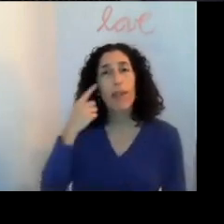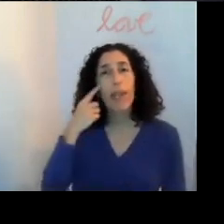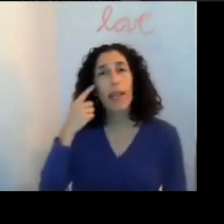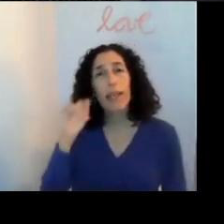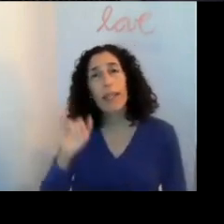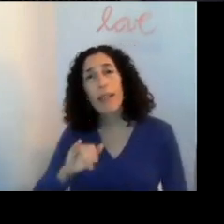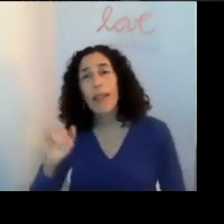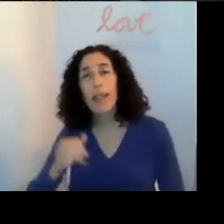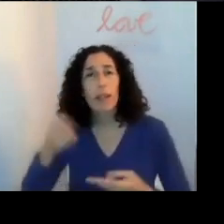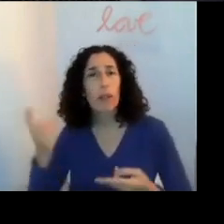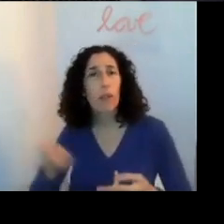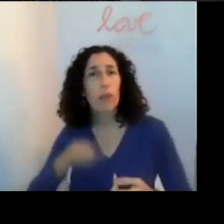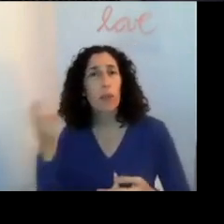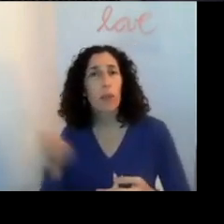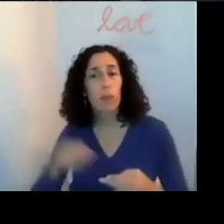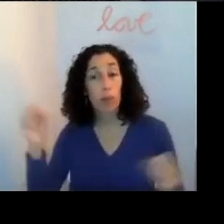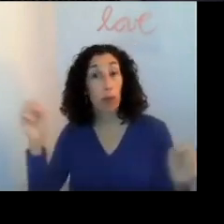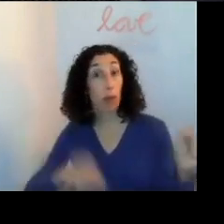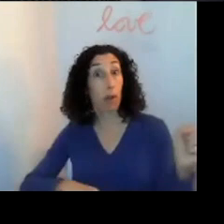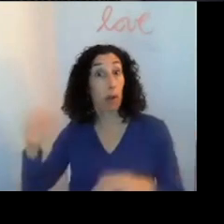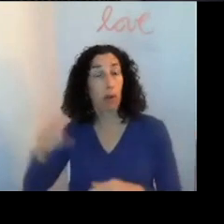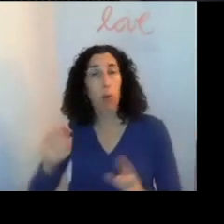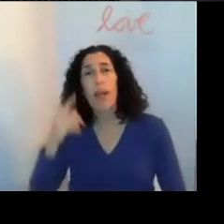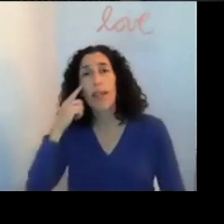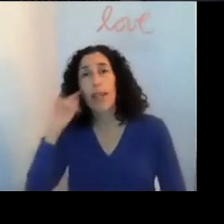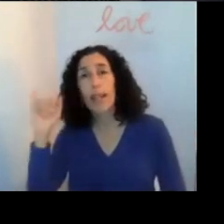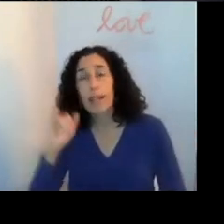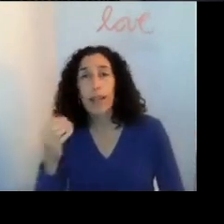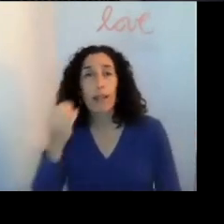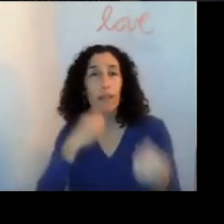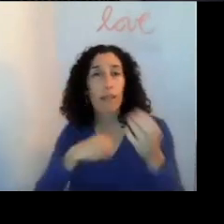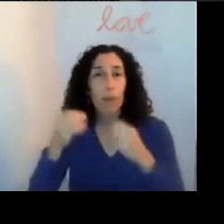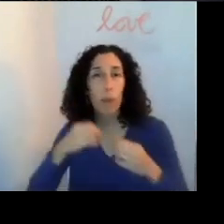The first glyph reminded Shannon of a cabbage.